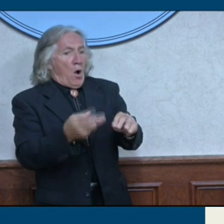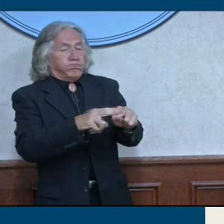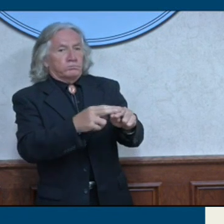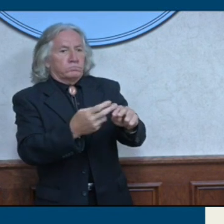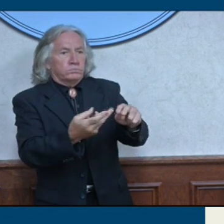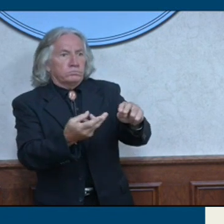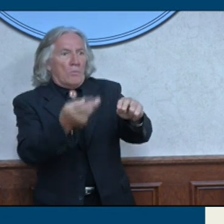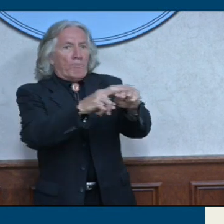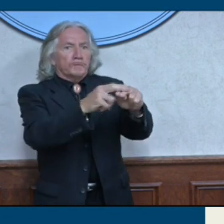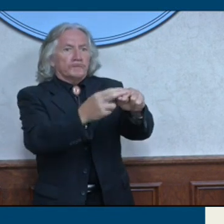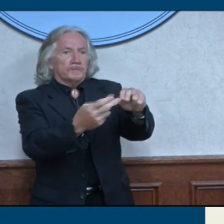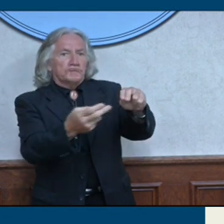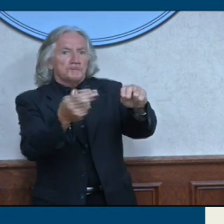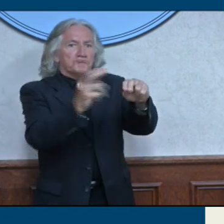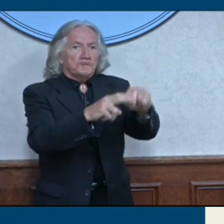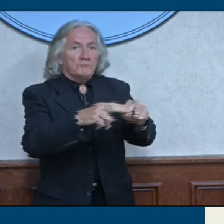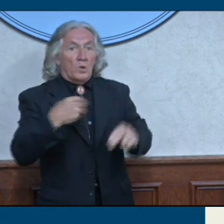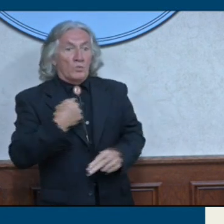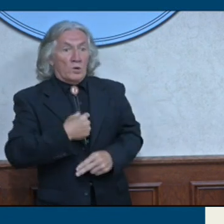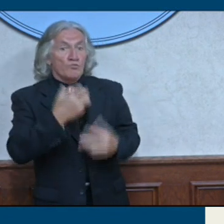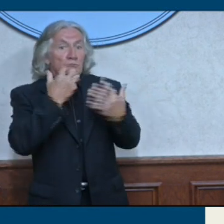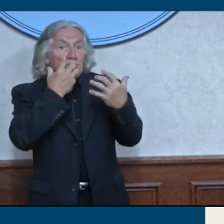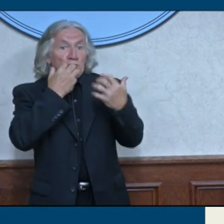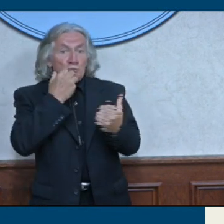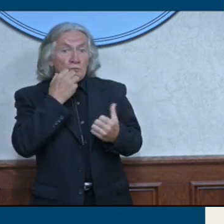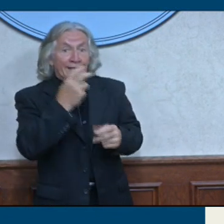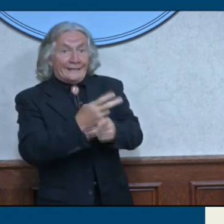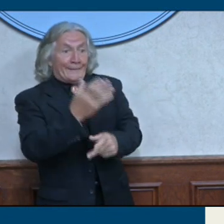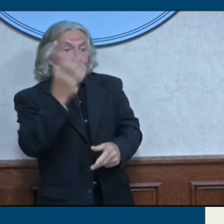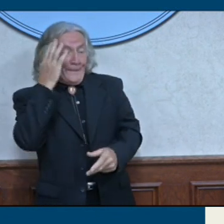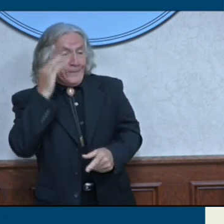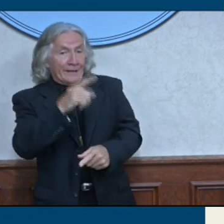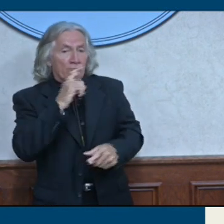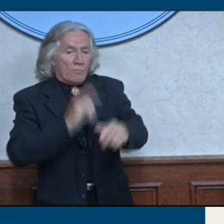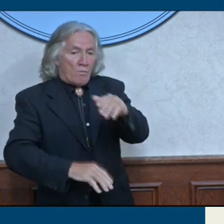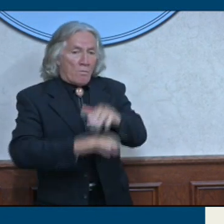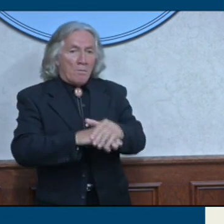IN TIME OR 525. SO THE TOTAL SURGE, SO HOSPITALS ARE NO WORDS THAT CATEGORY 5, 4, 3,